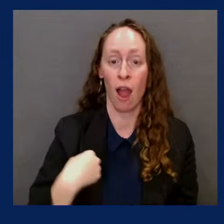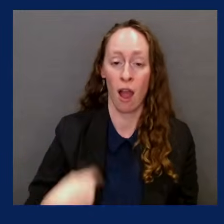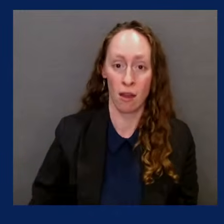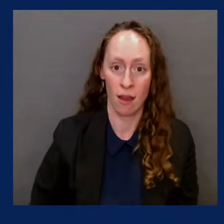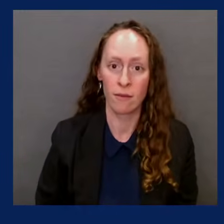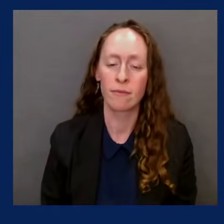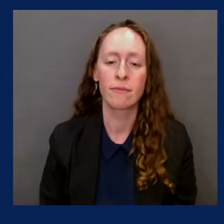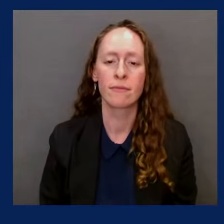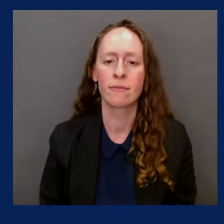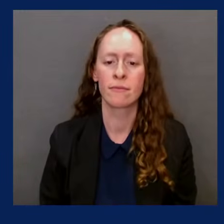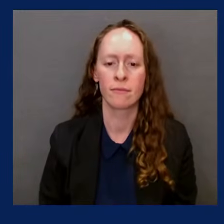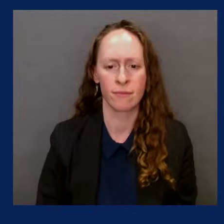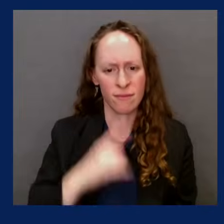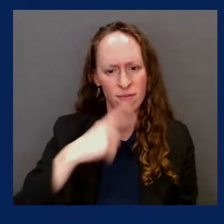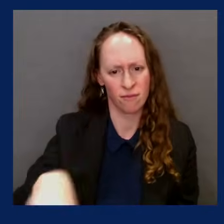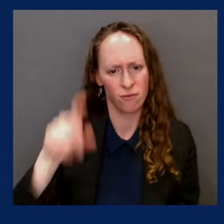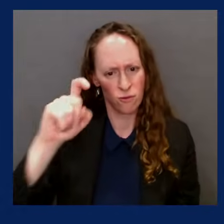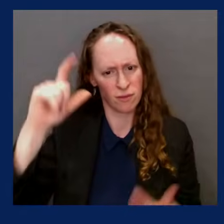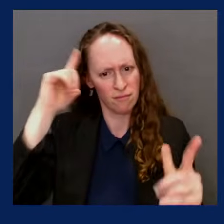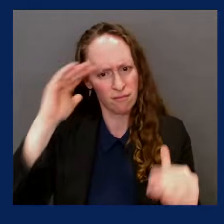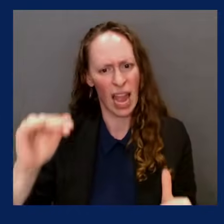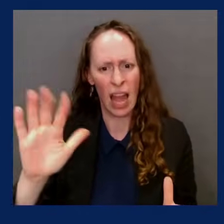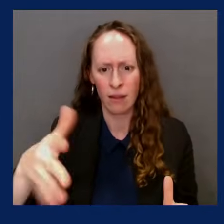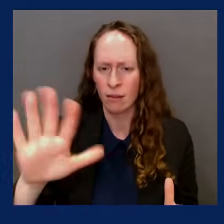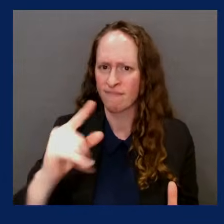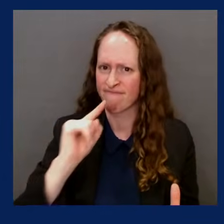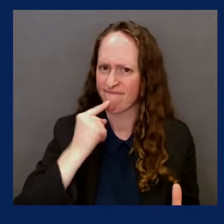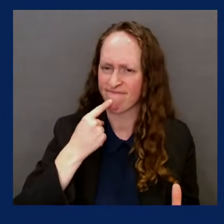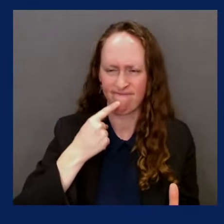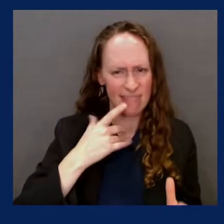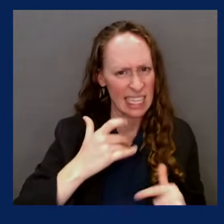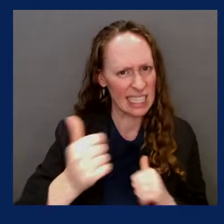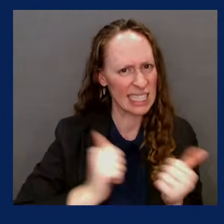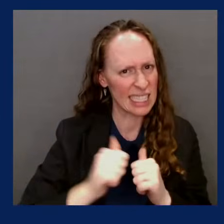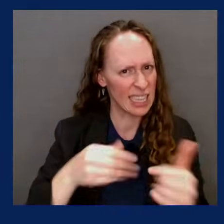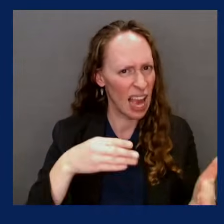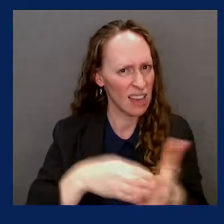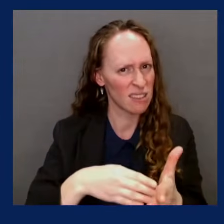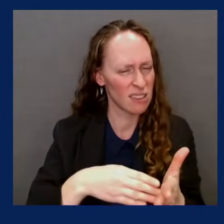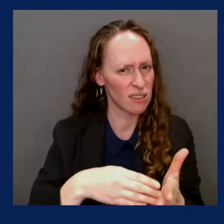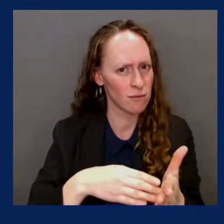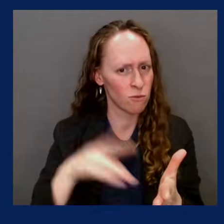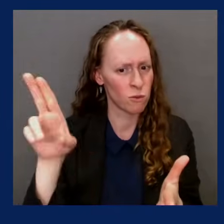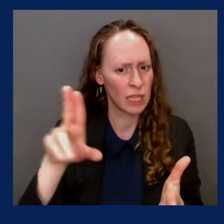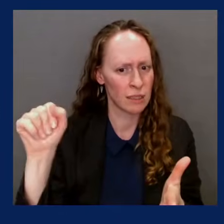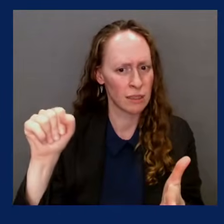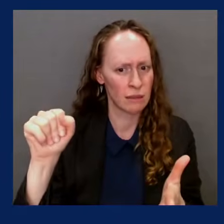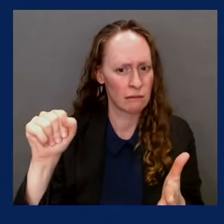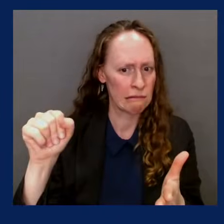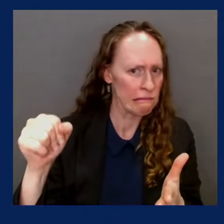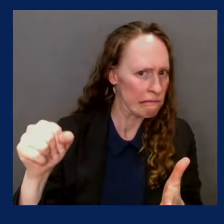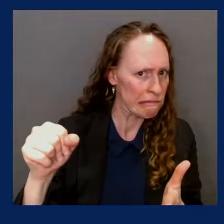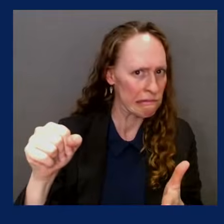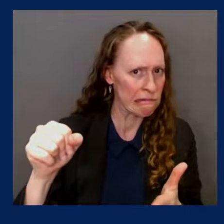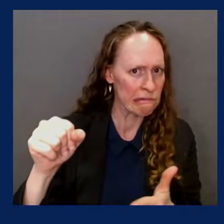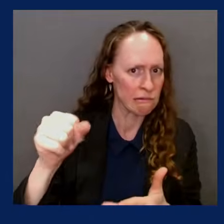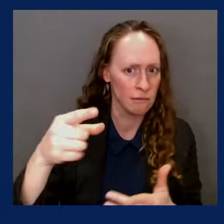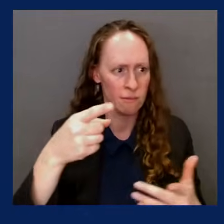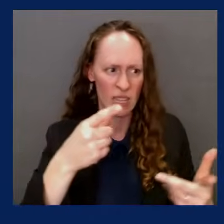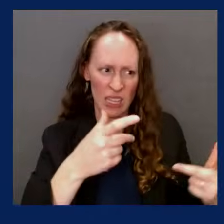Do you support extreme competition with China? And what does that look like for you? Prime Minister Albanese: Well, we have strategic competition in our region.